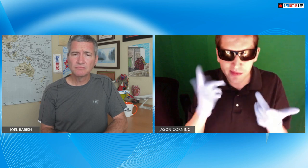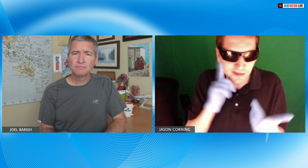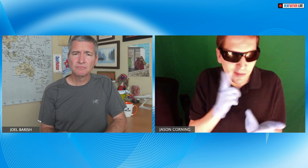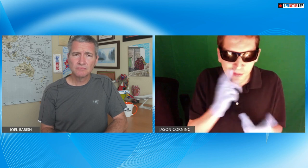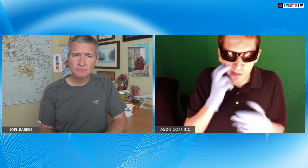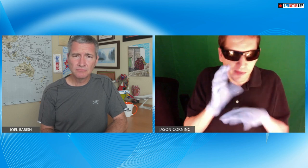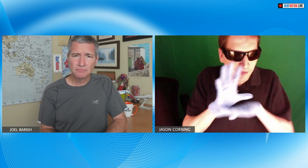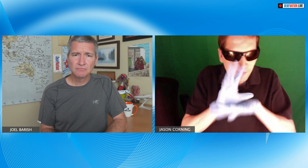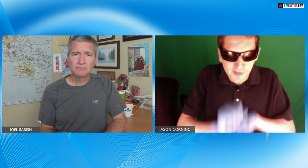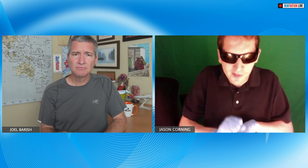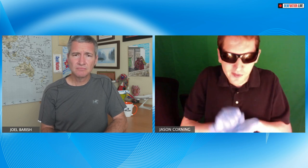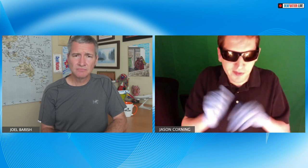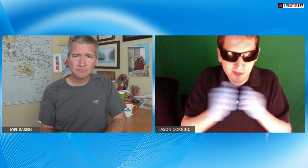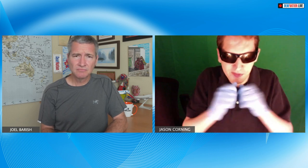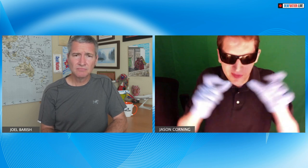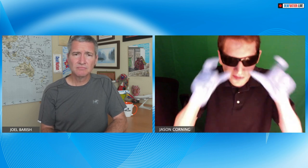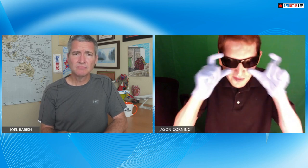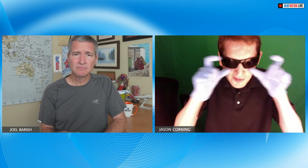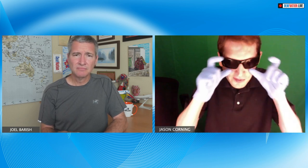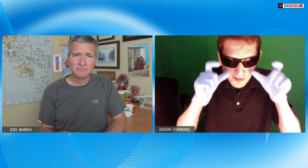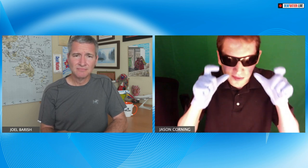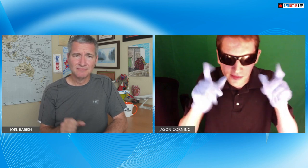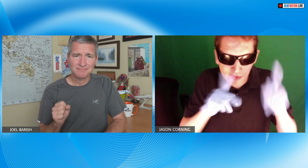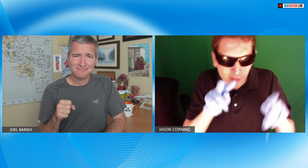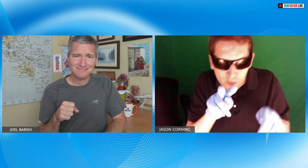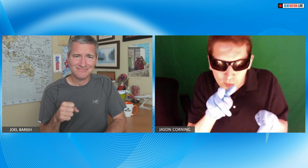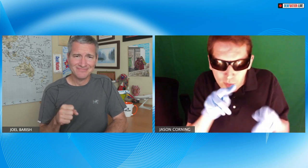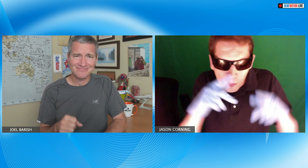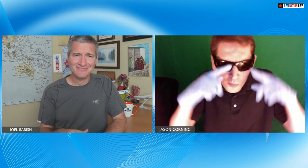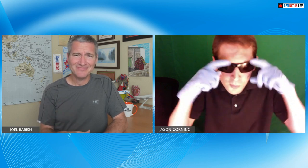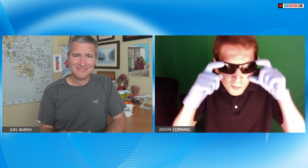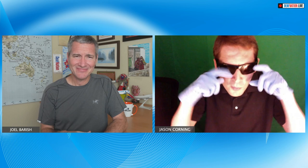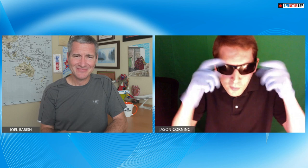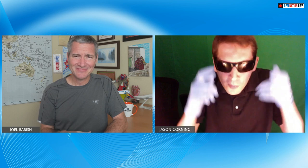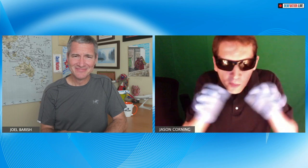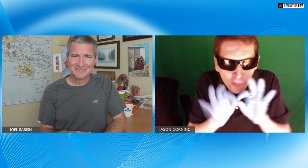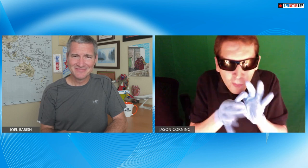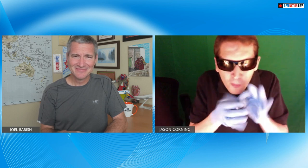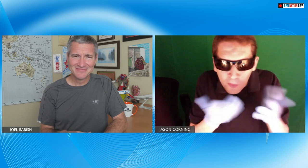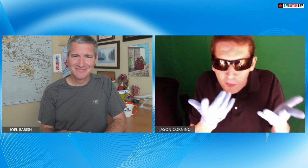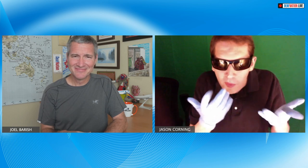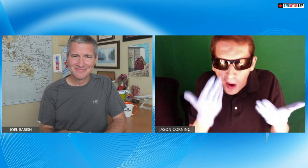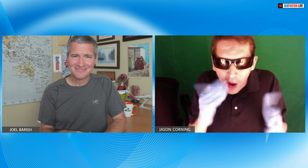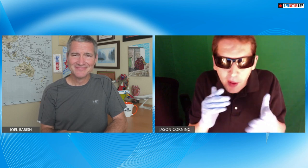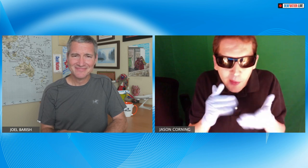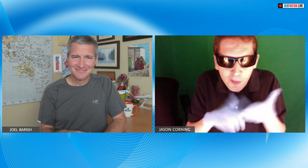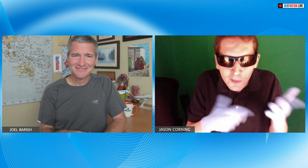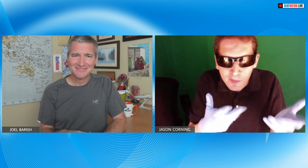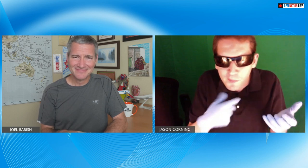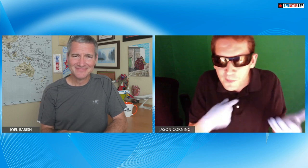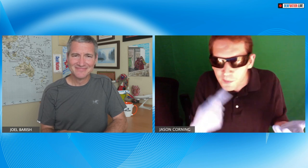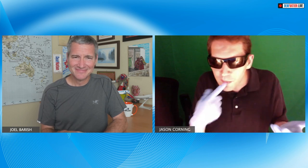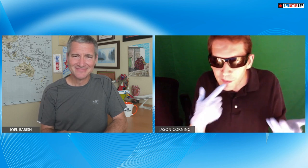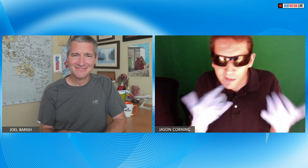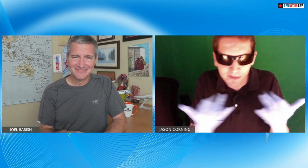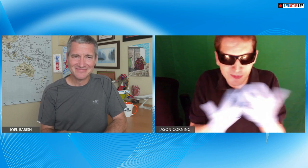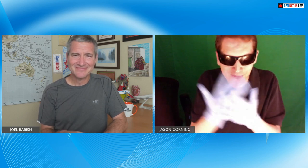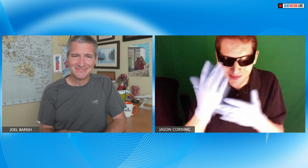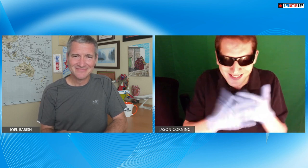with deafblind people need to wear glasses, it is harder for the interpreter to see the eye expression of what I’m trying to say